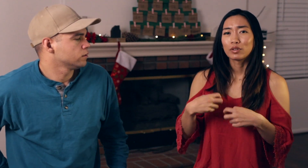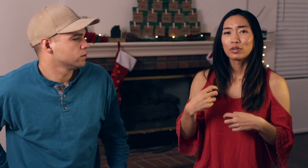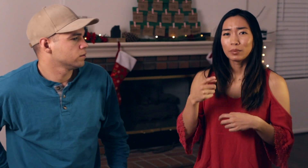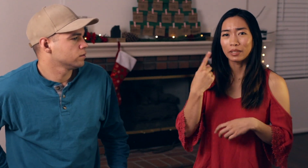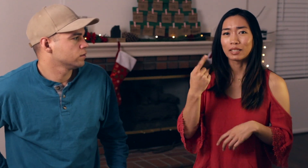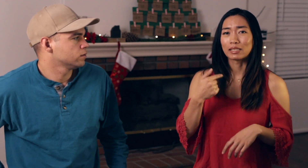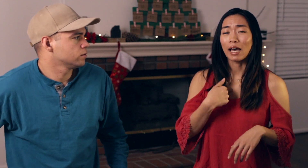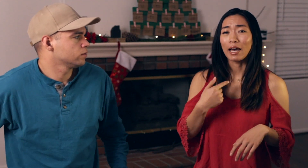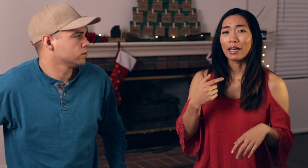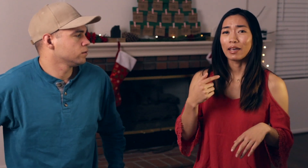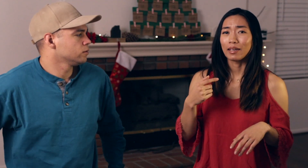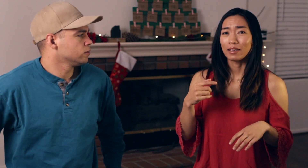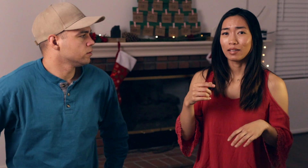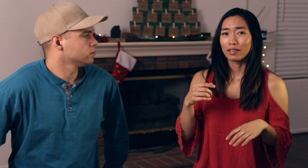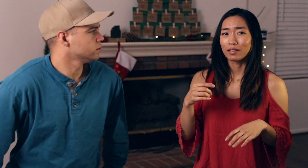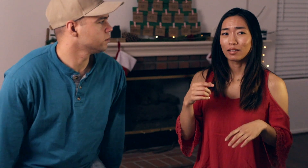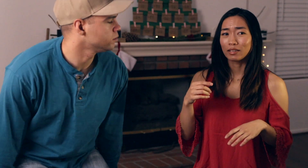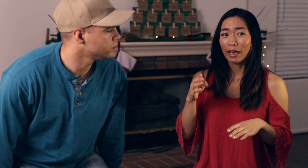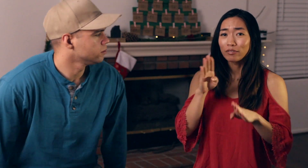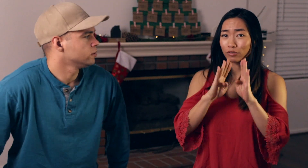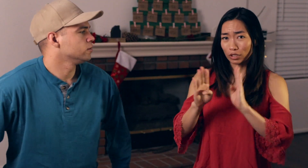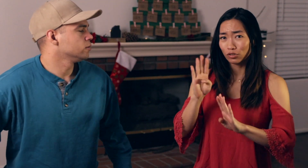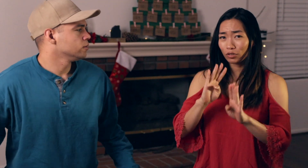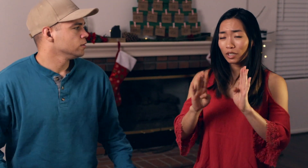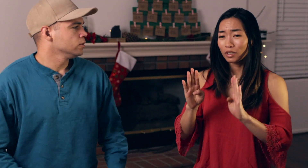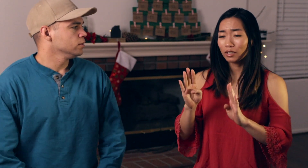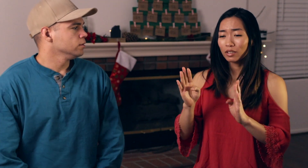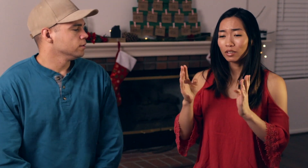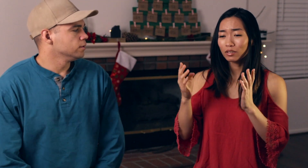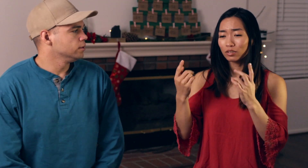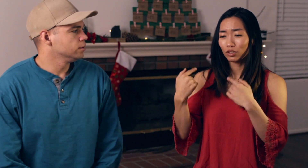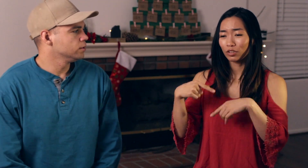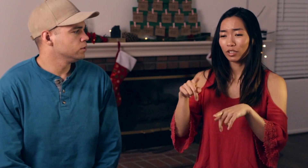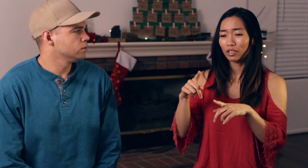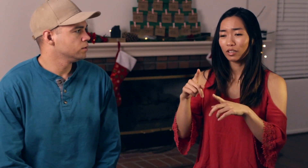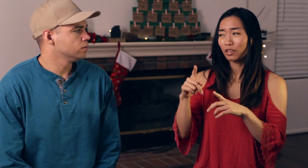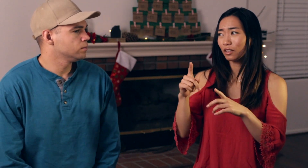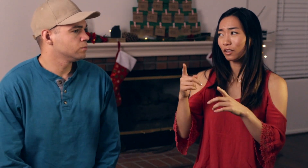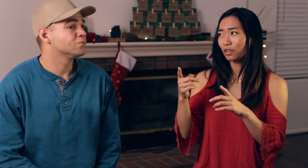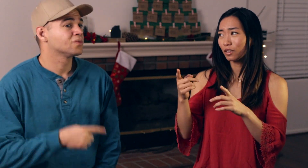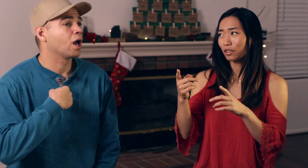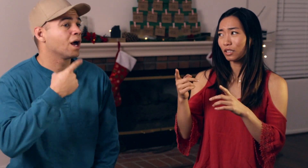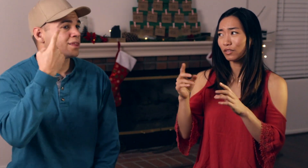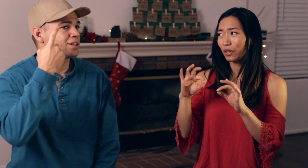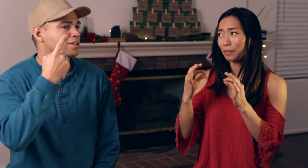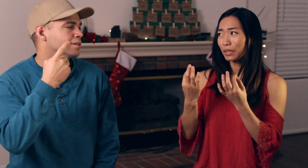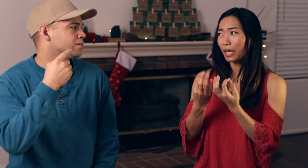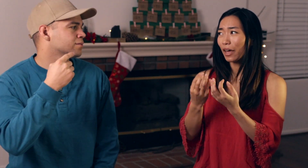because I get frustrated during these R: i think